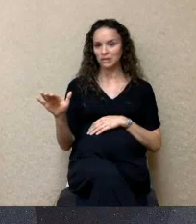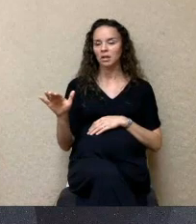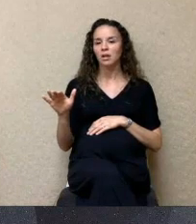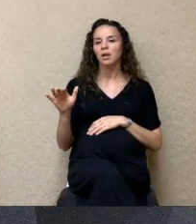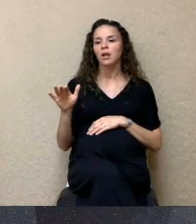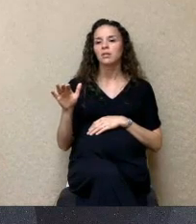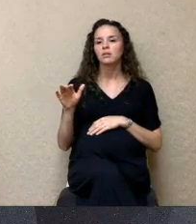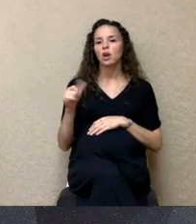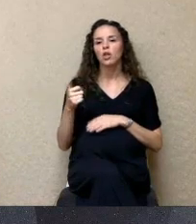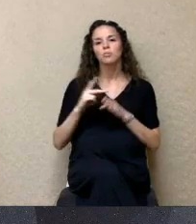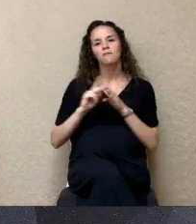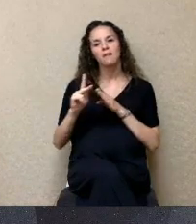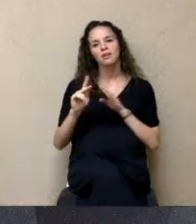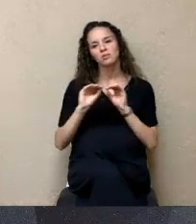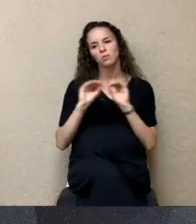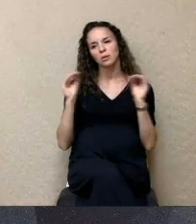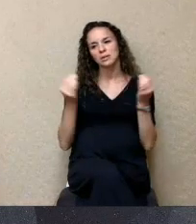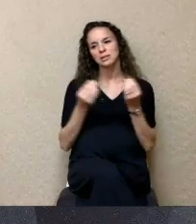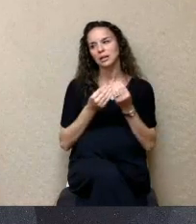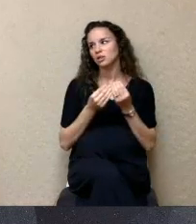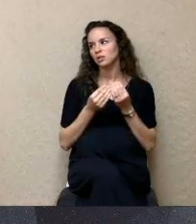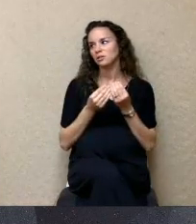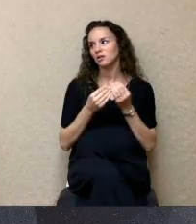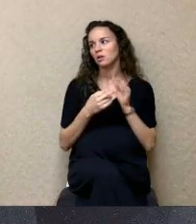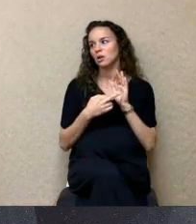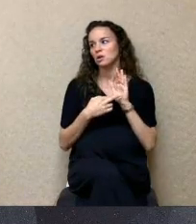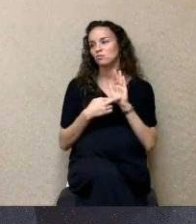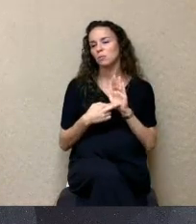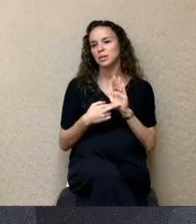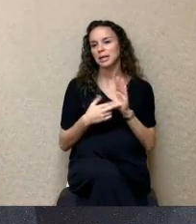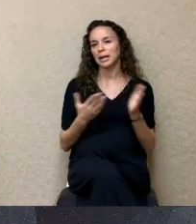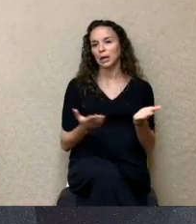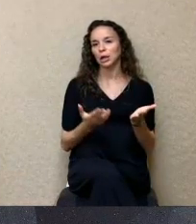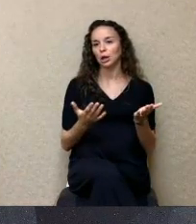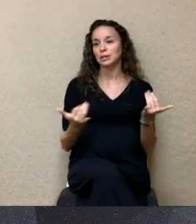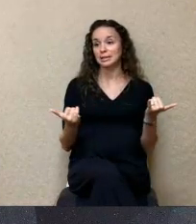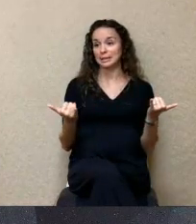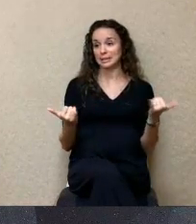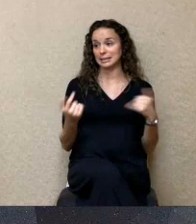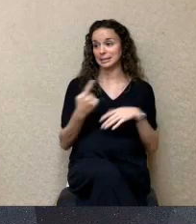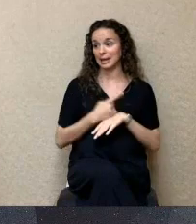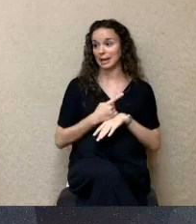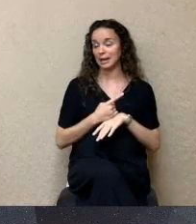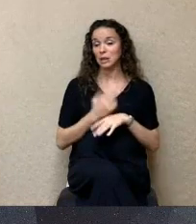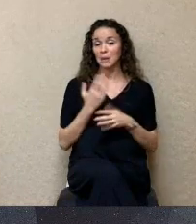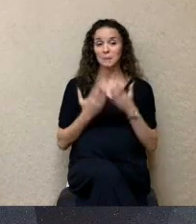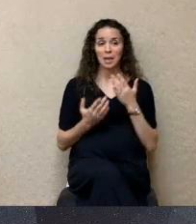represented here today, so maybe you can talk to Mike